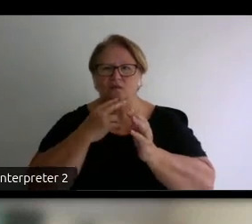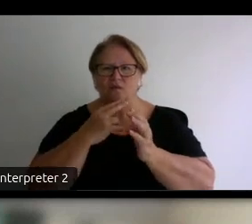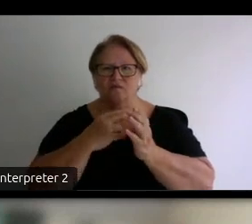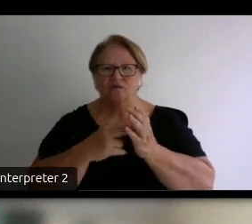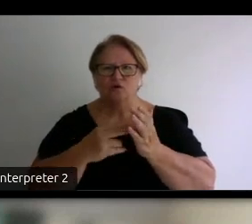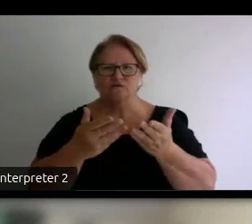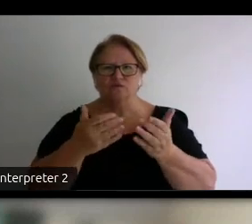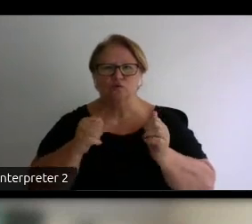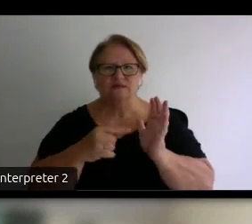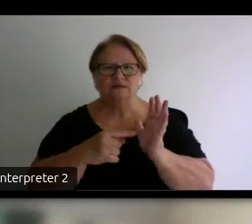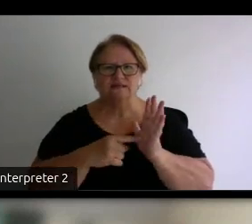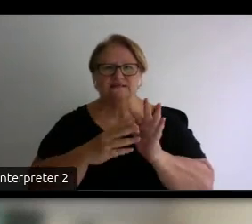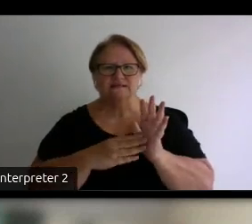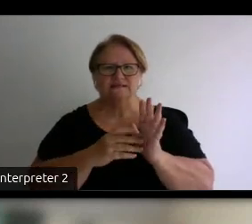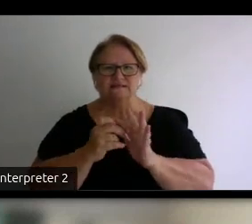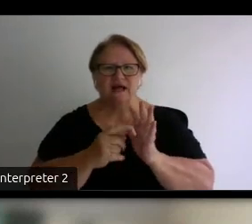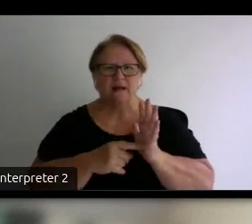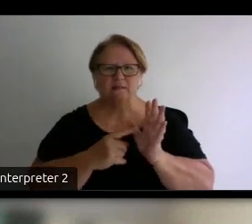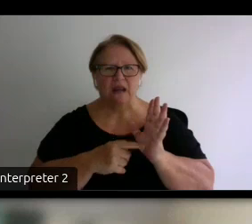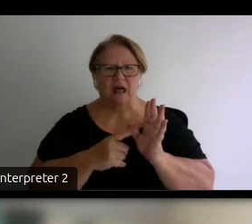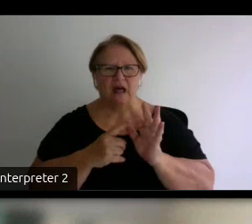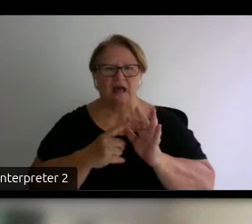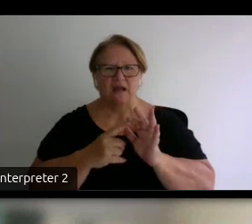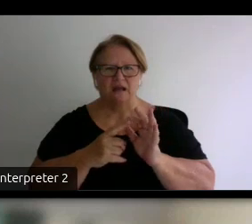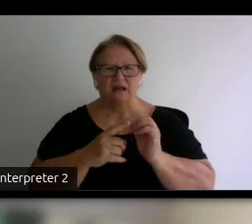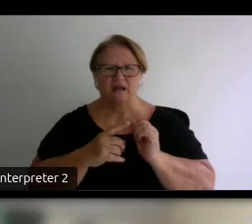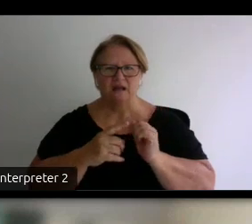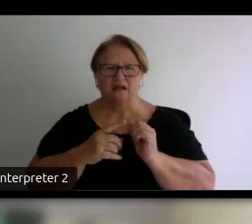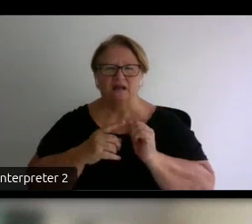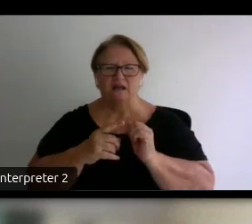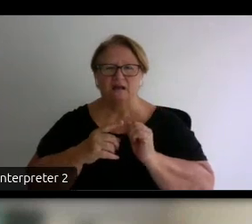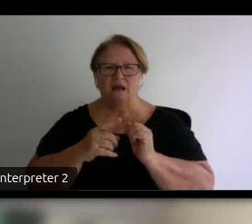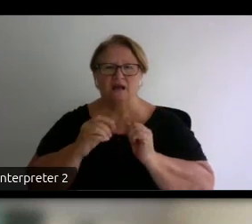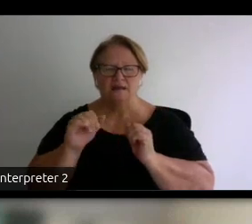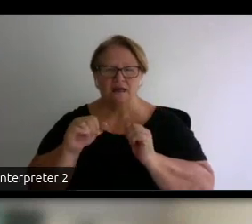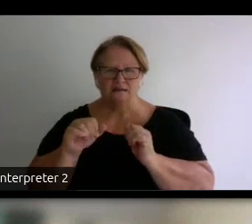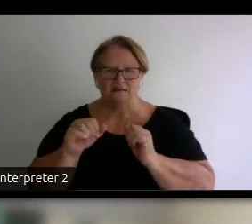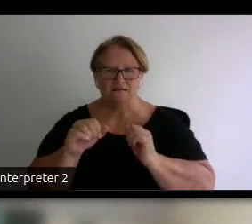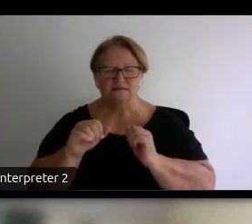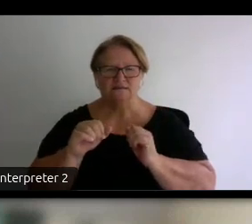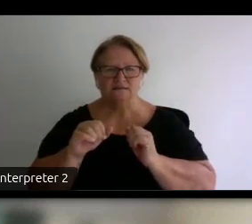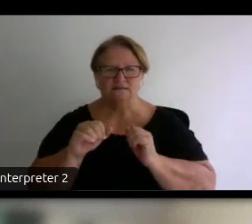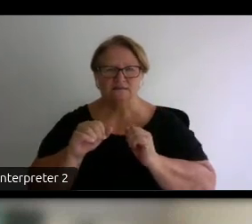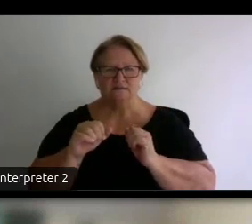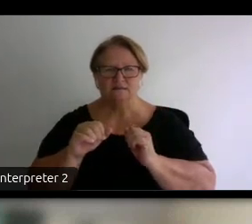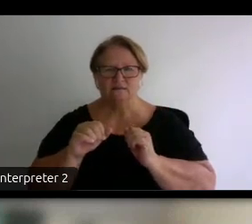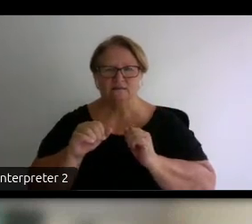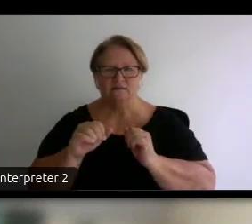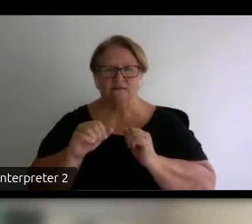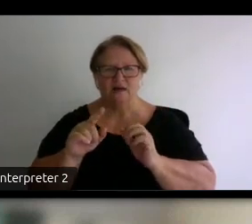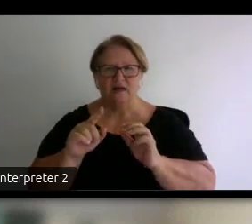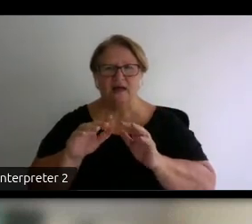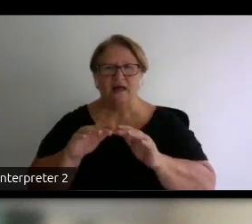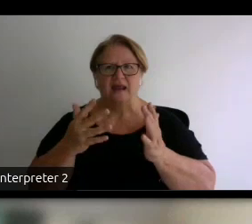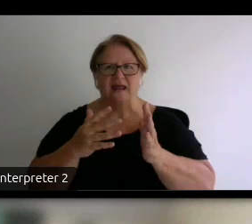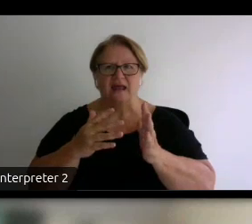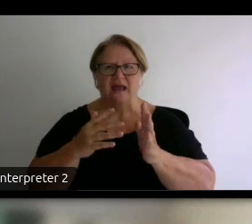that's actually from our legal aid council office. Yes. So um as mentioned um any agency that is